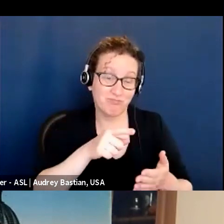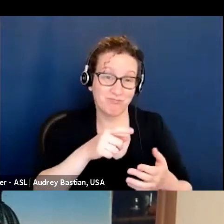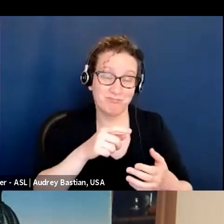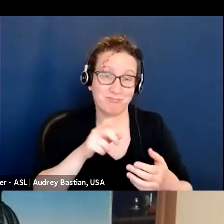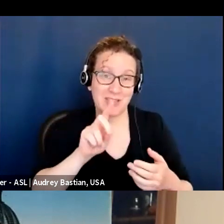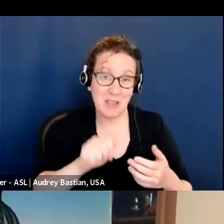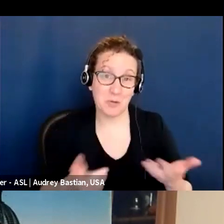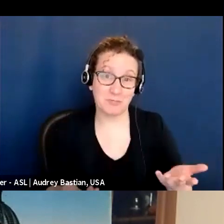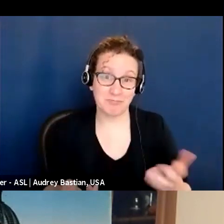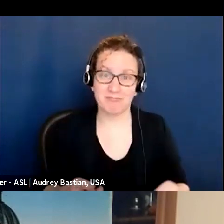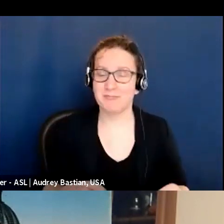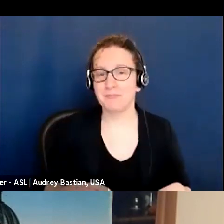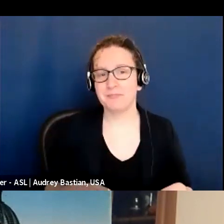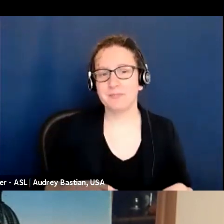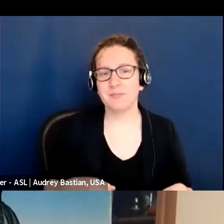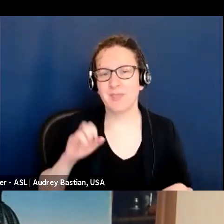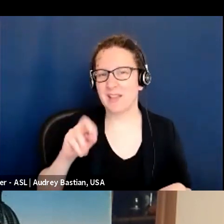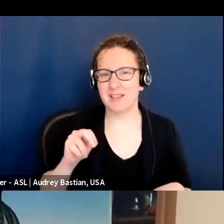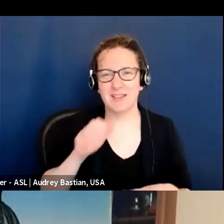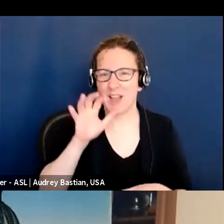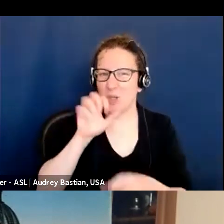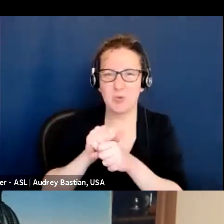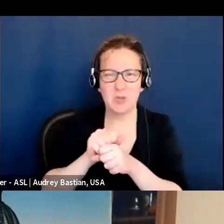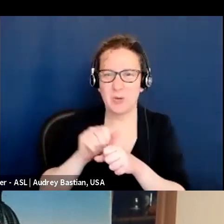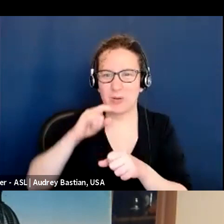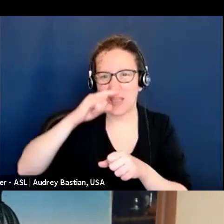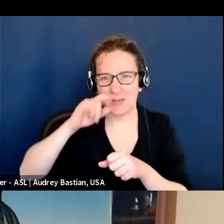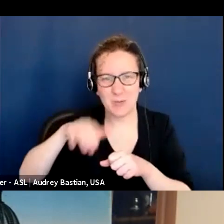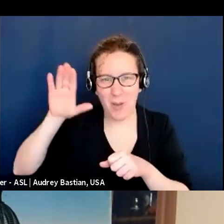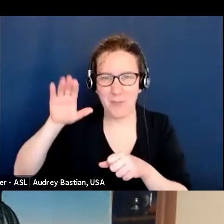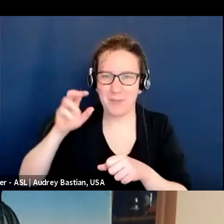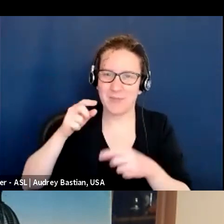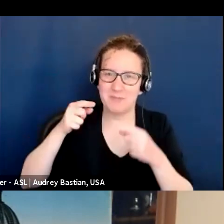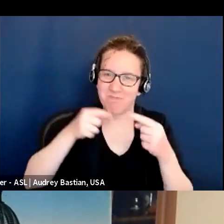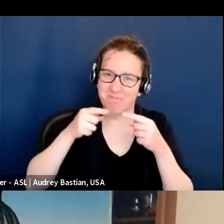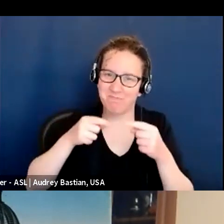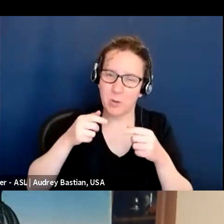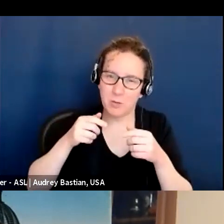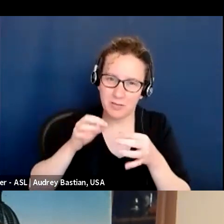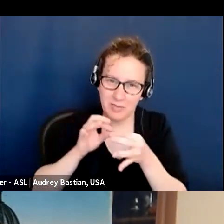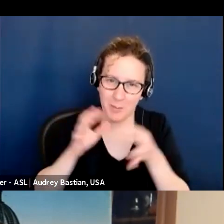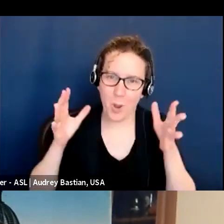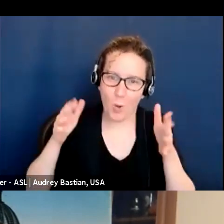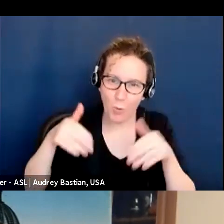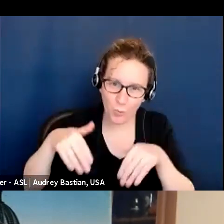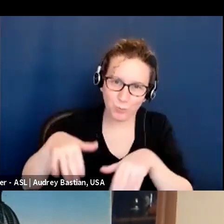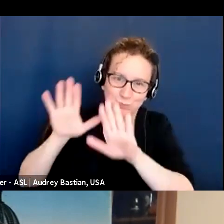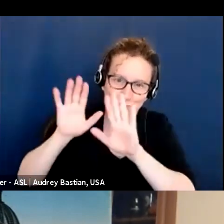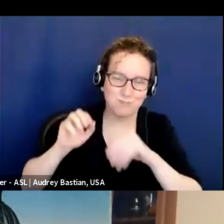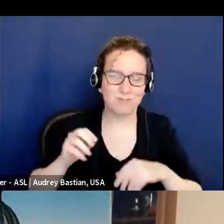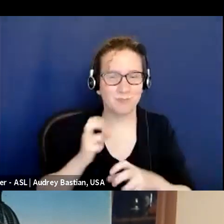to the idea that their kids are kind of growing up so they kind of have trouble letting them go.